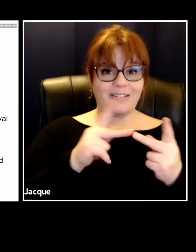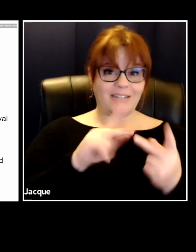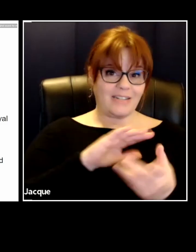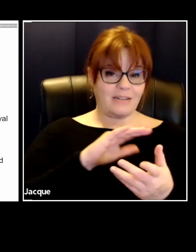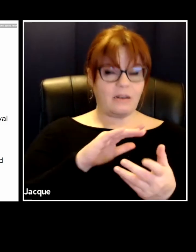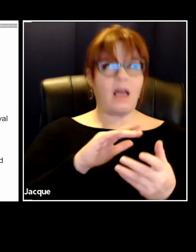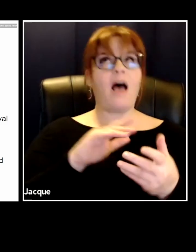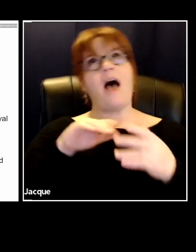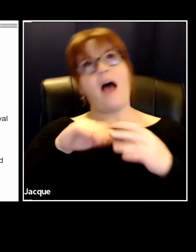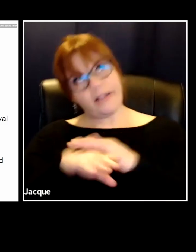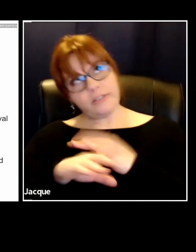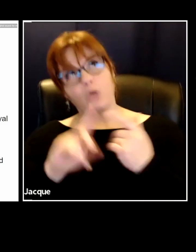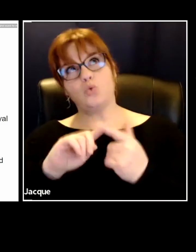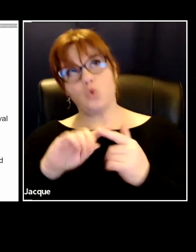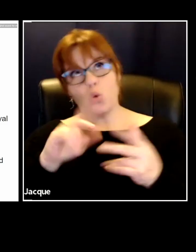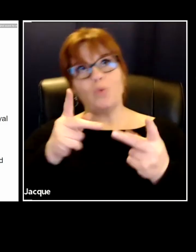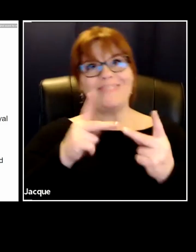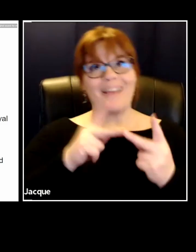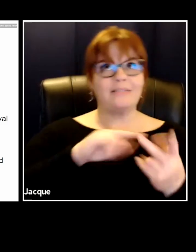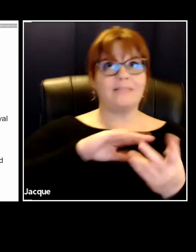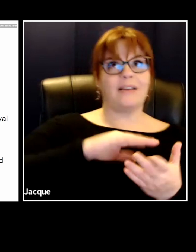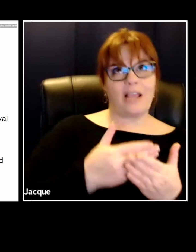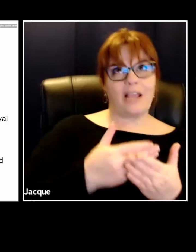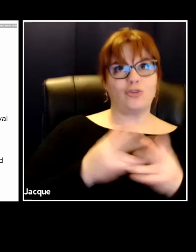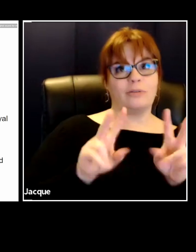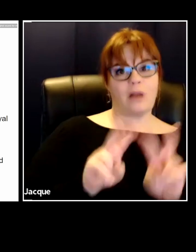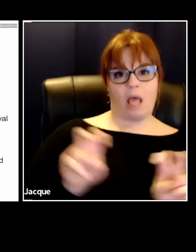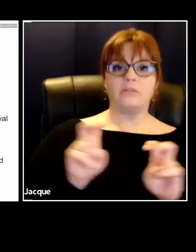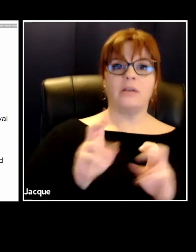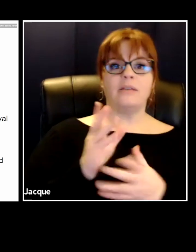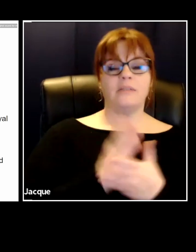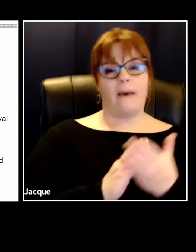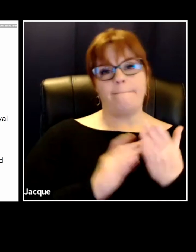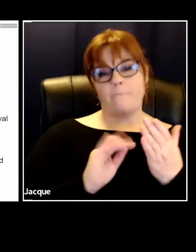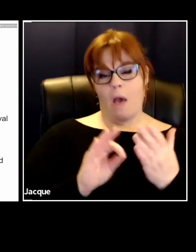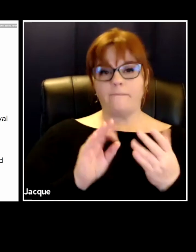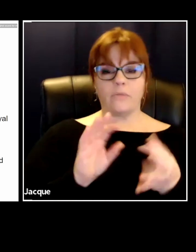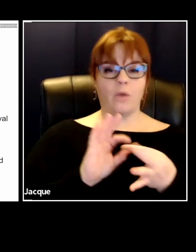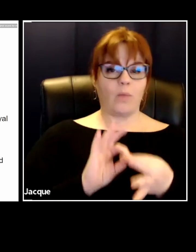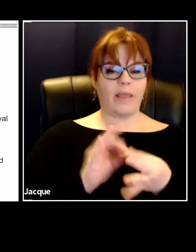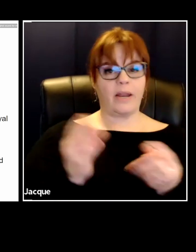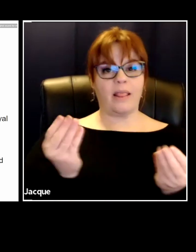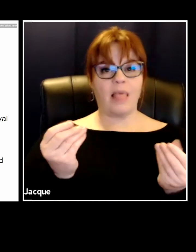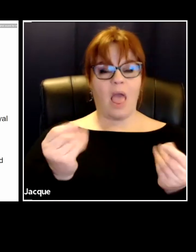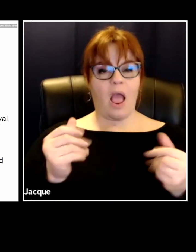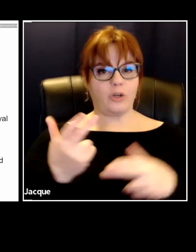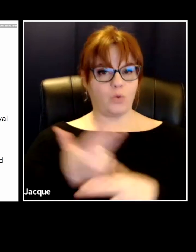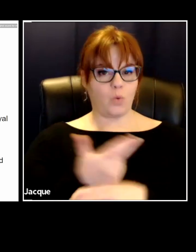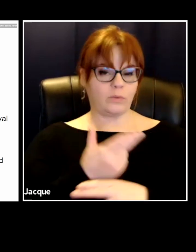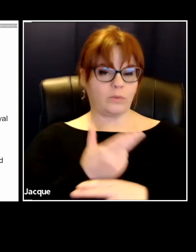to destinations analysis and some of the related land use and network um data improvements that are